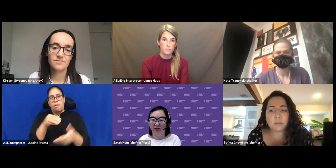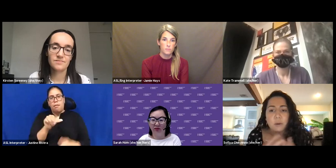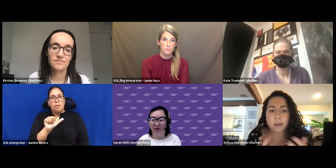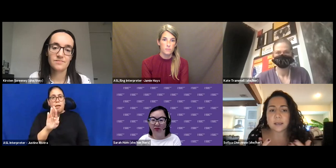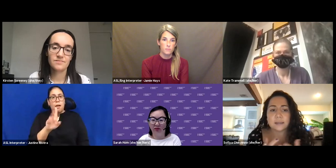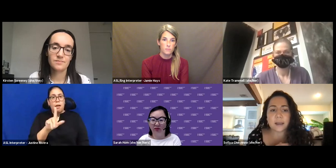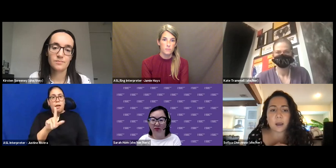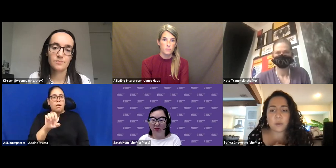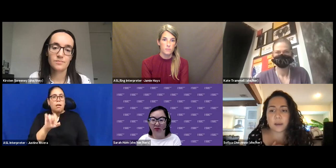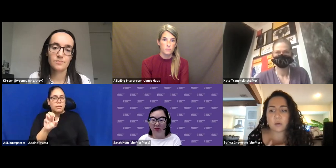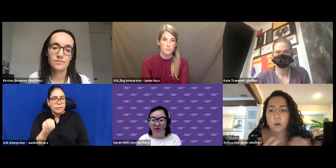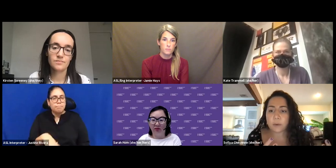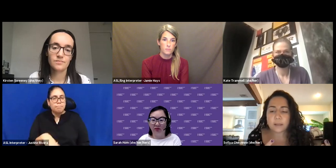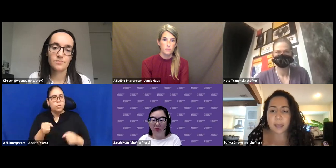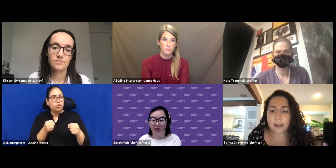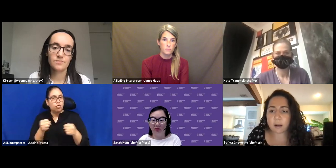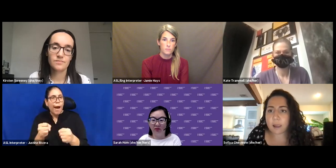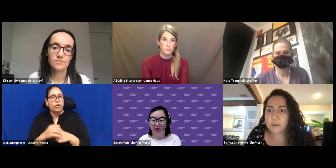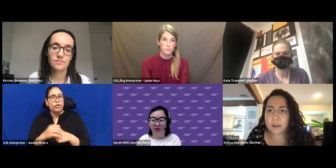and process and how we can incorporate that in our everyday